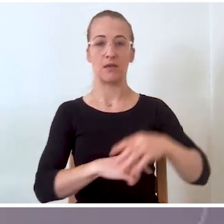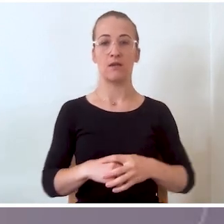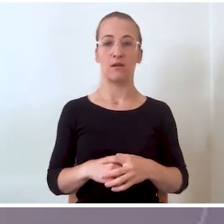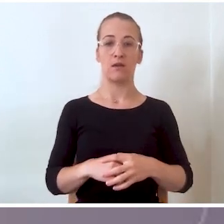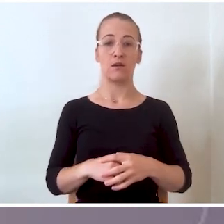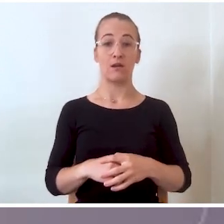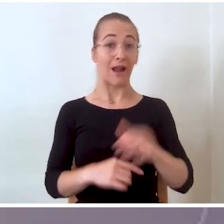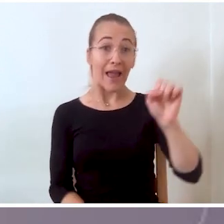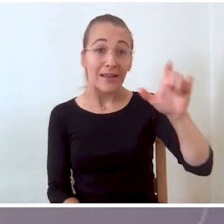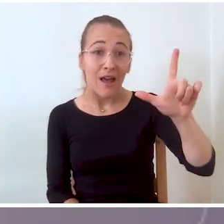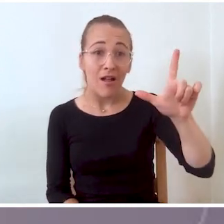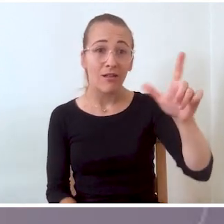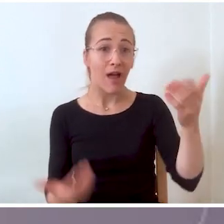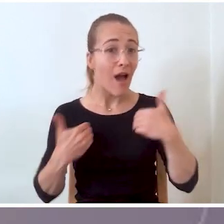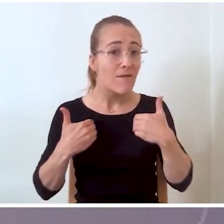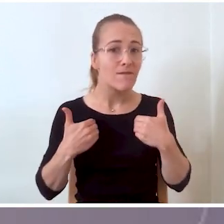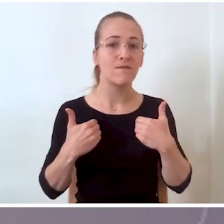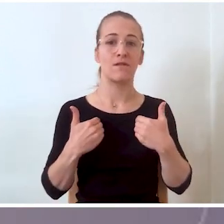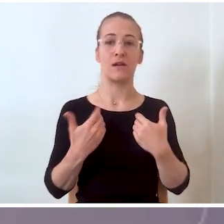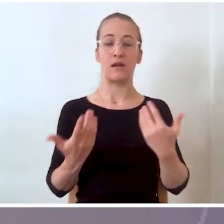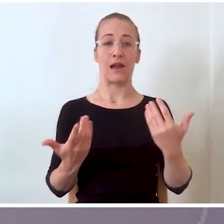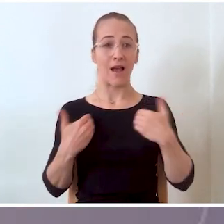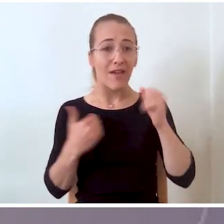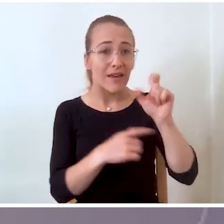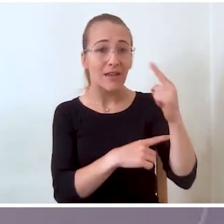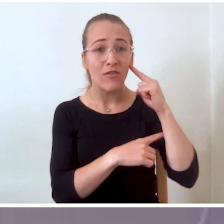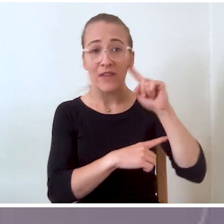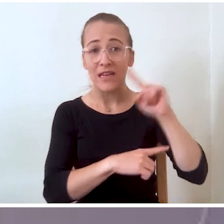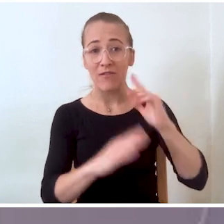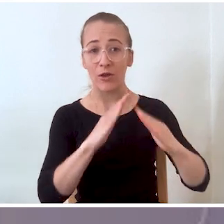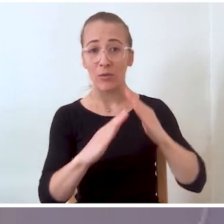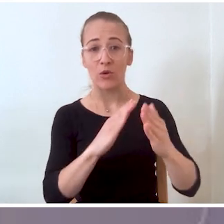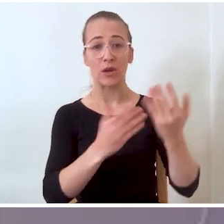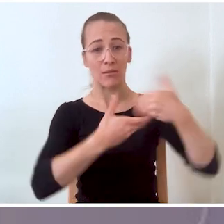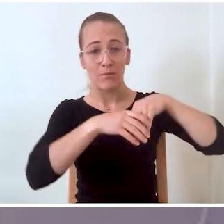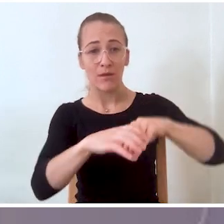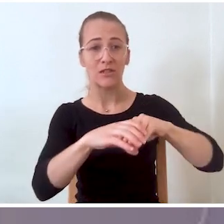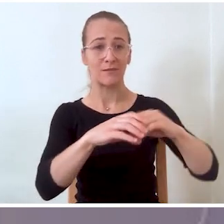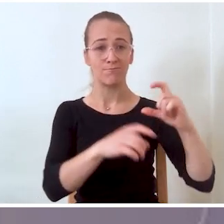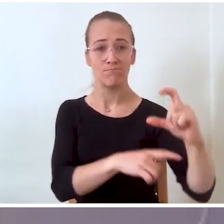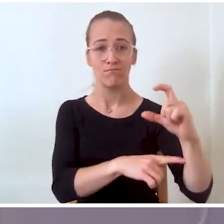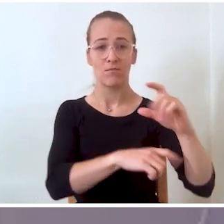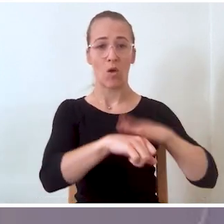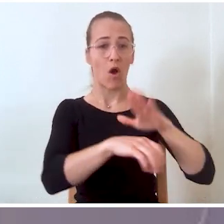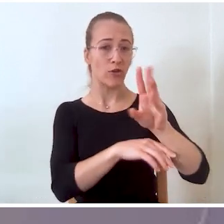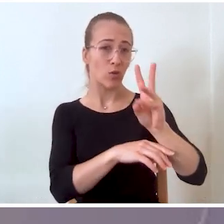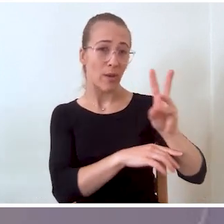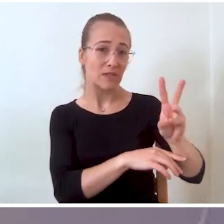Does it have ASL? Do you have ASL for the deaf community built in somewhere for that population as well?